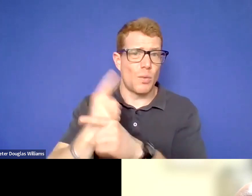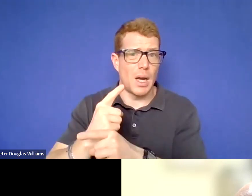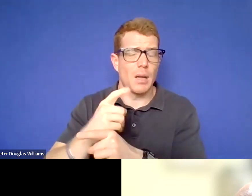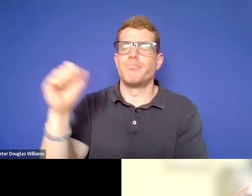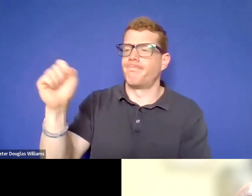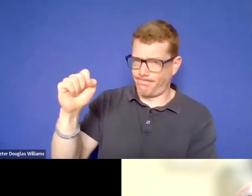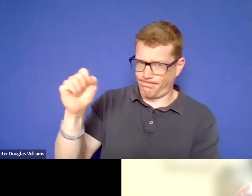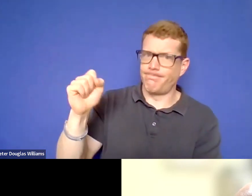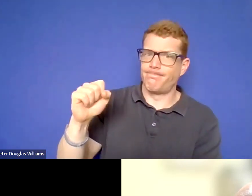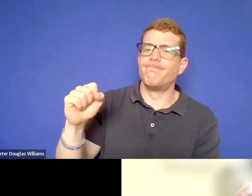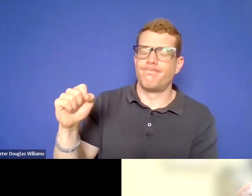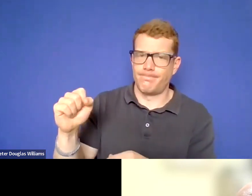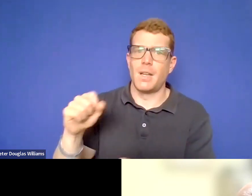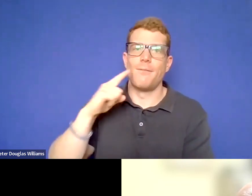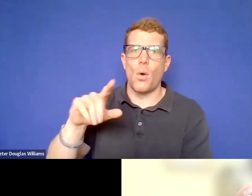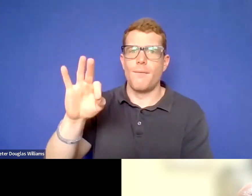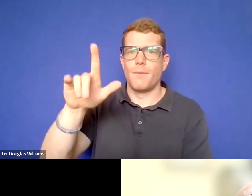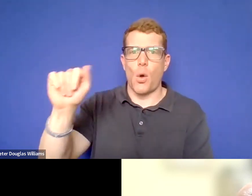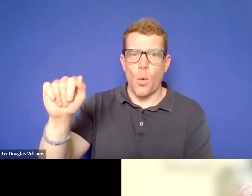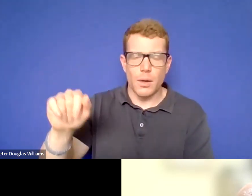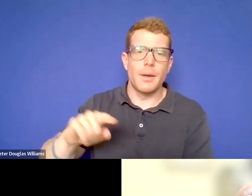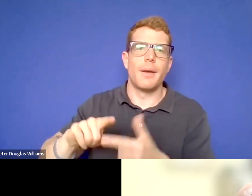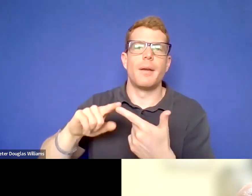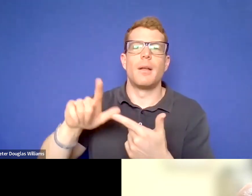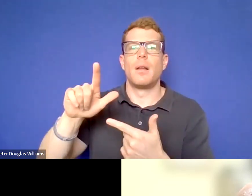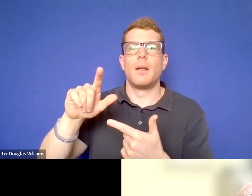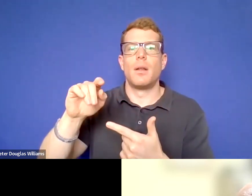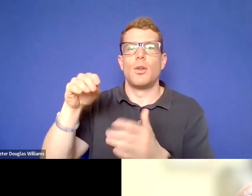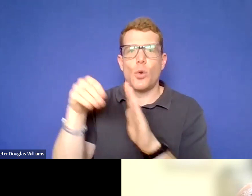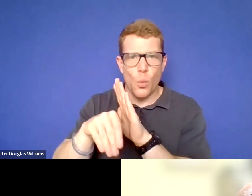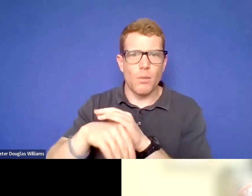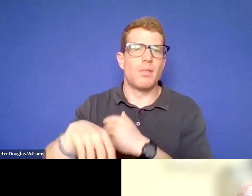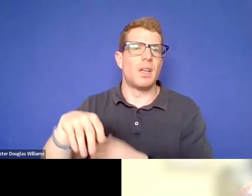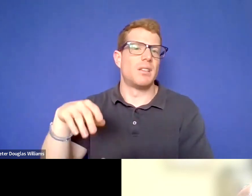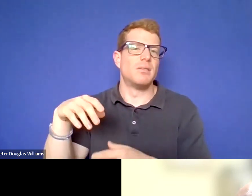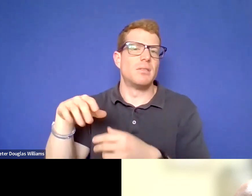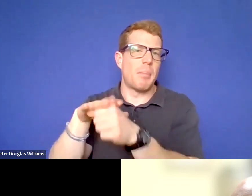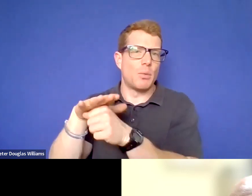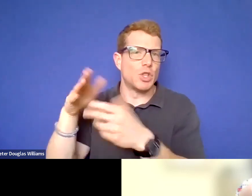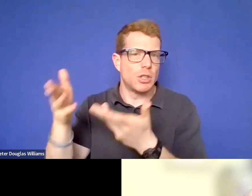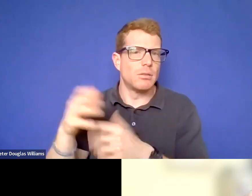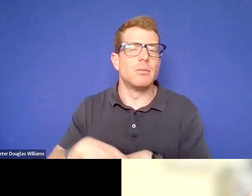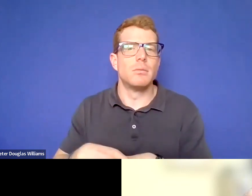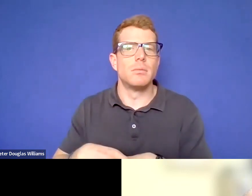Okay, So i'm sorry about that. the person lives in Boja parish, so they would contact you.